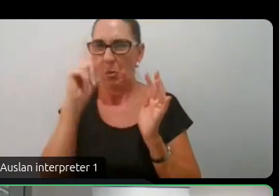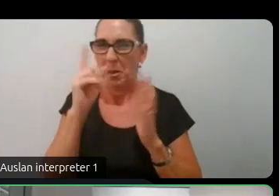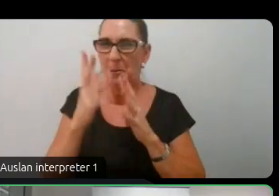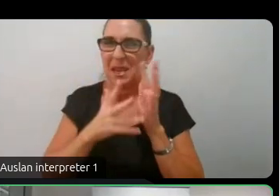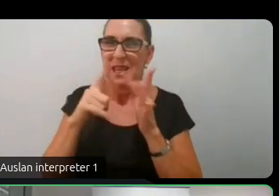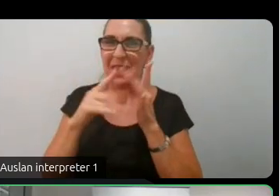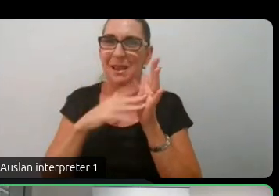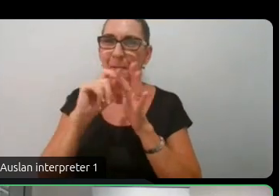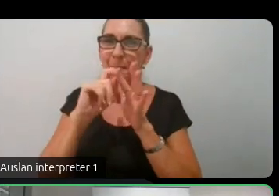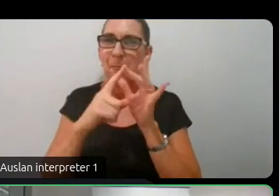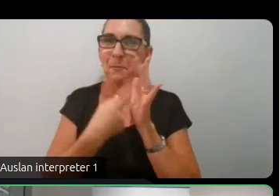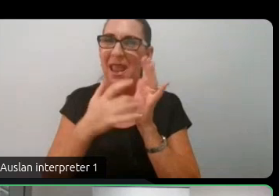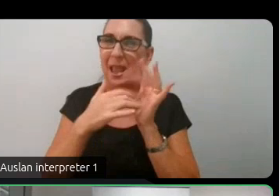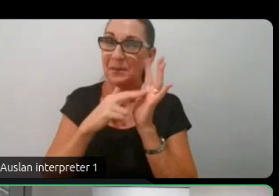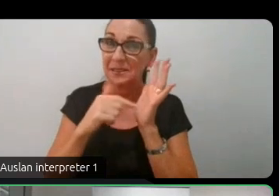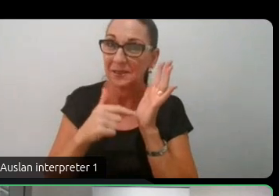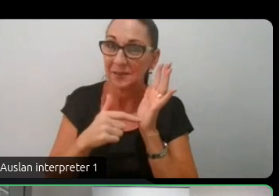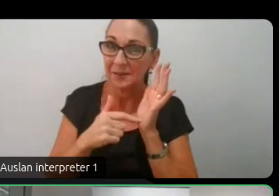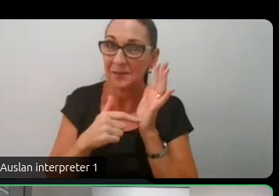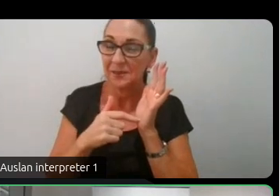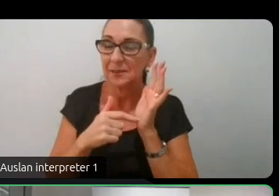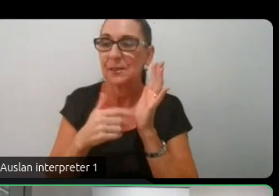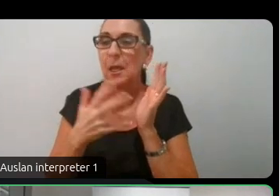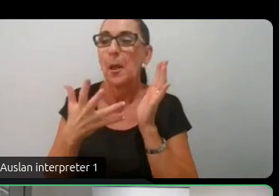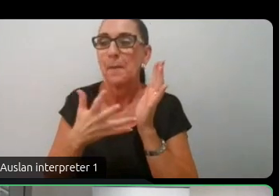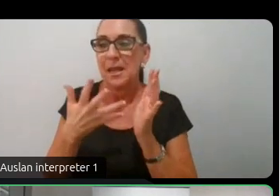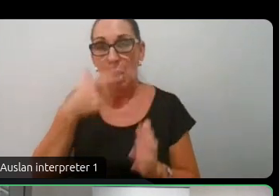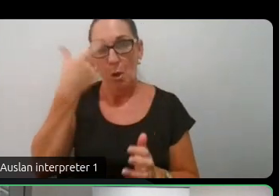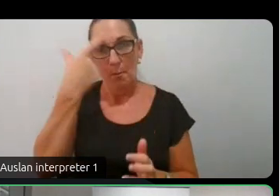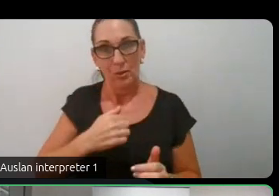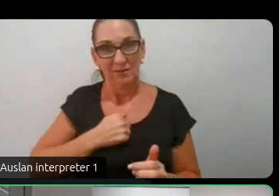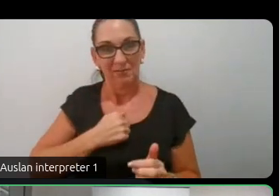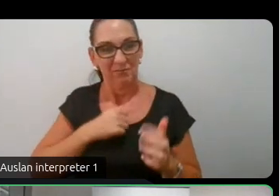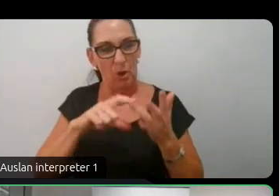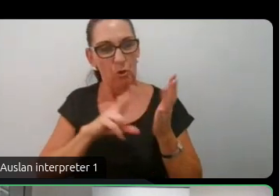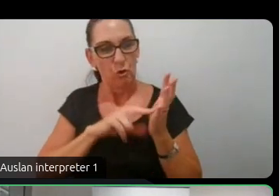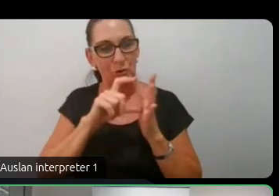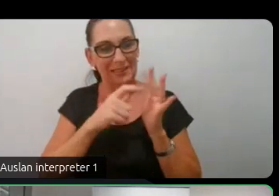uh that is the way in which someone's condition or or not even if it's diagnosed but the way in